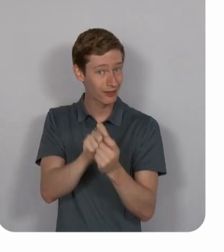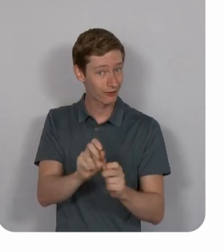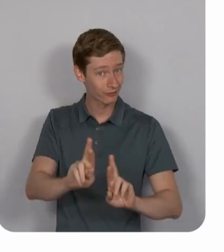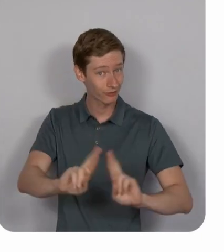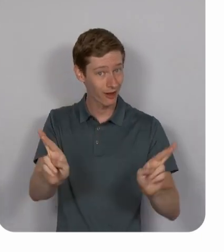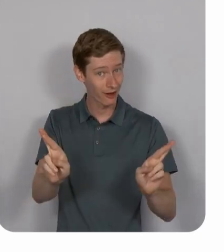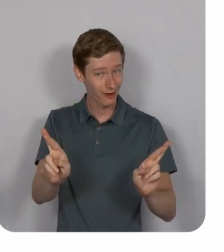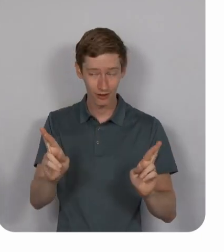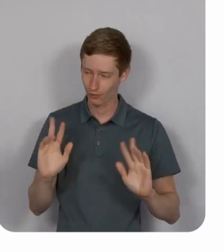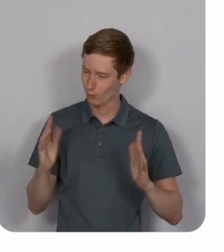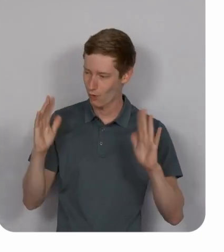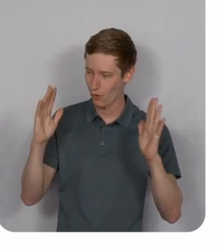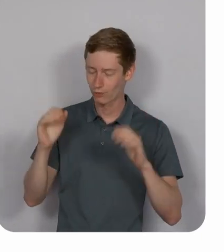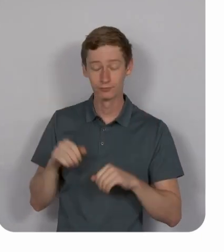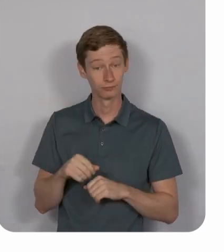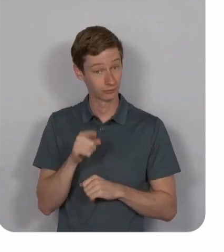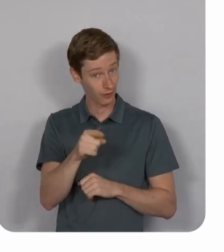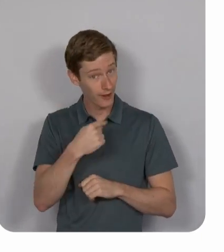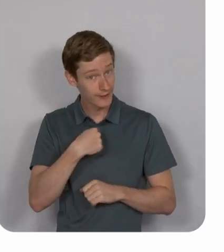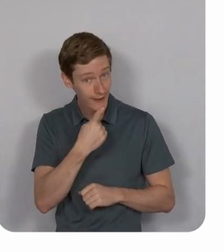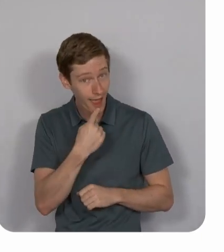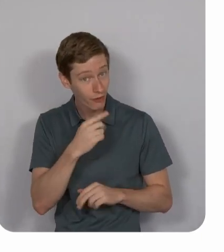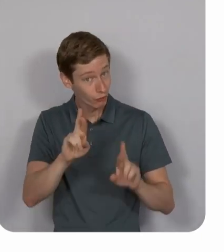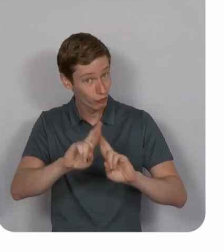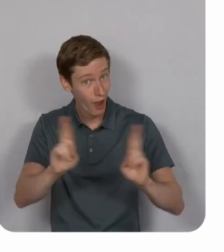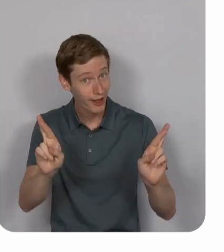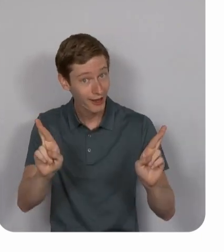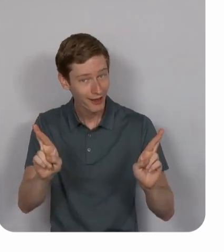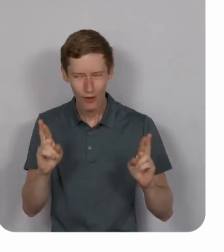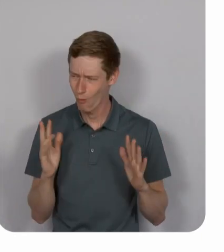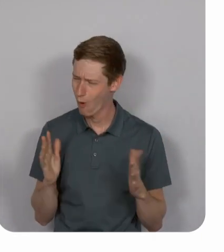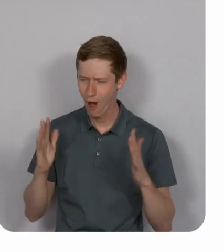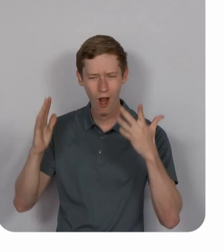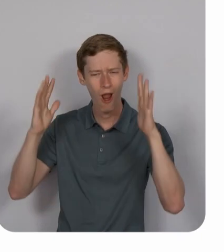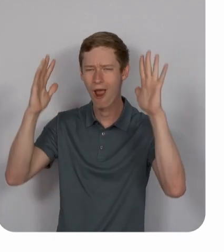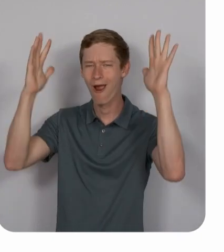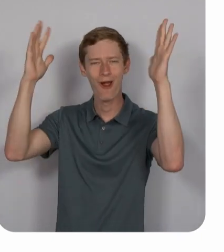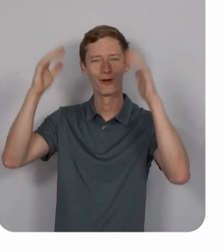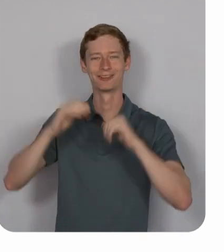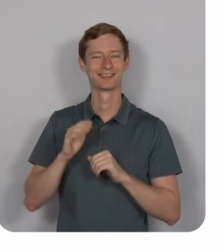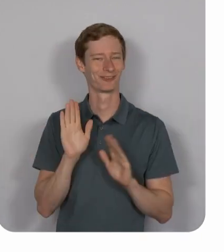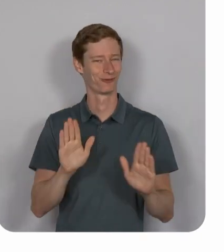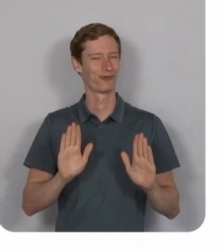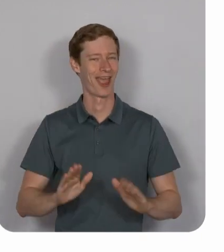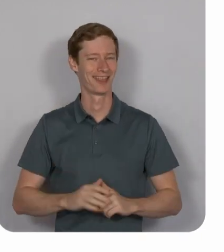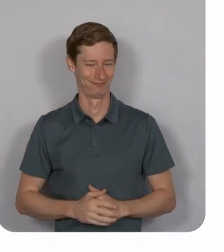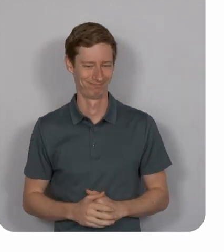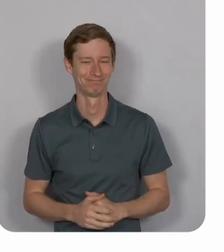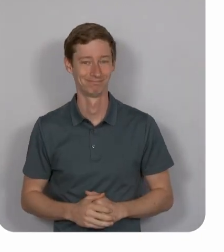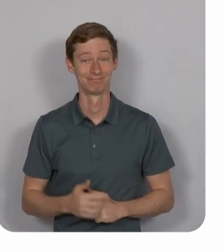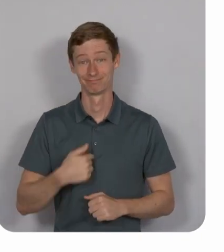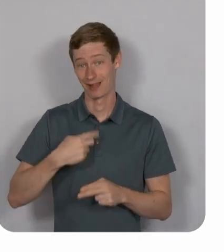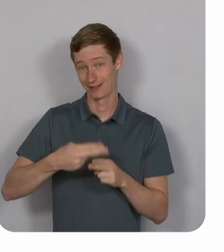I said, are you ready to dive into some more details? Great. My name is Ar Schleicher